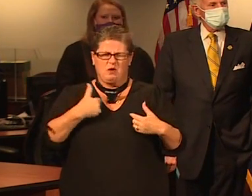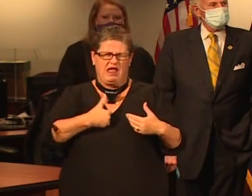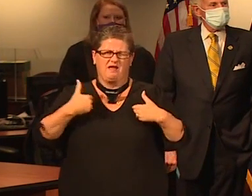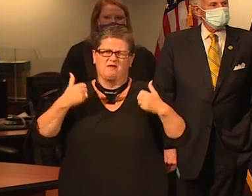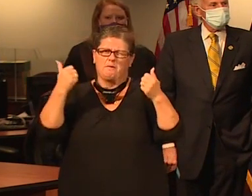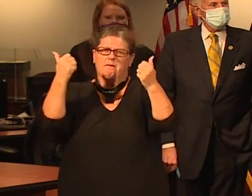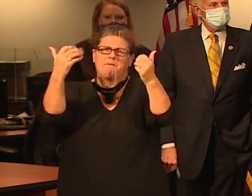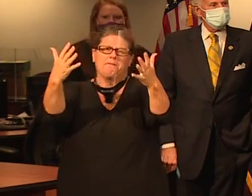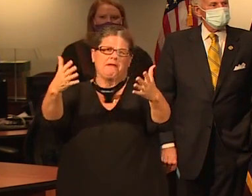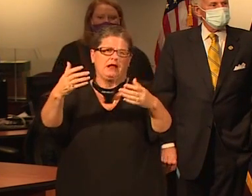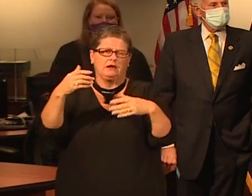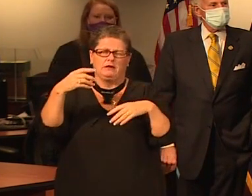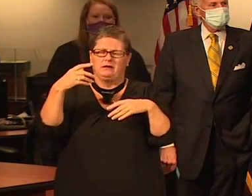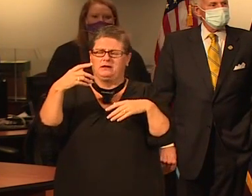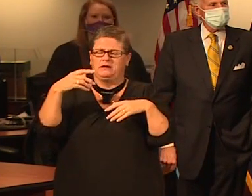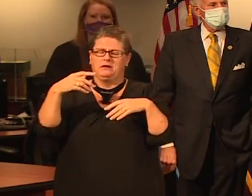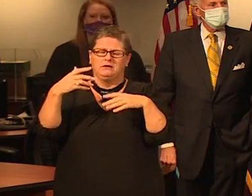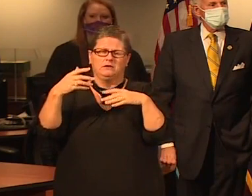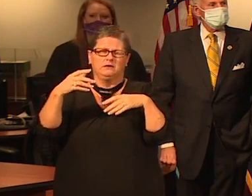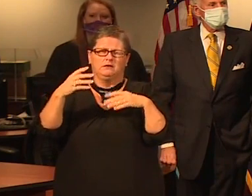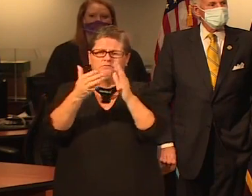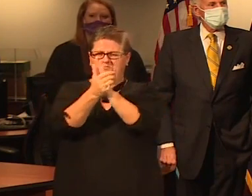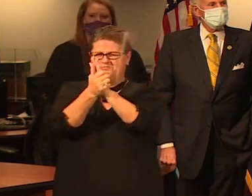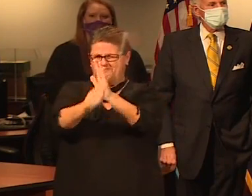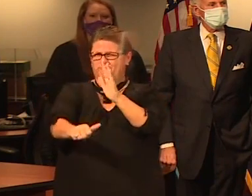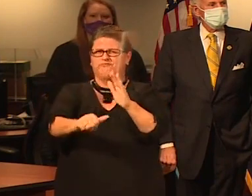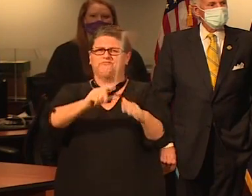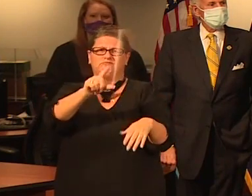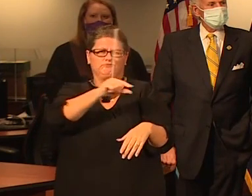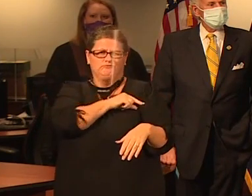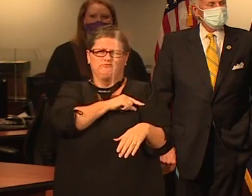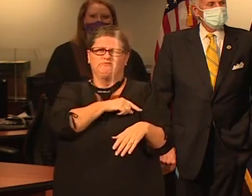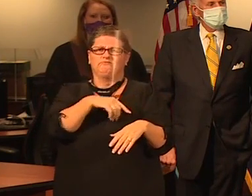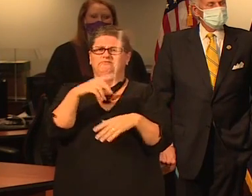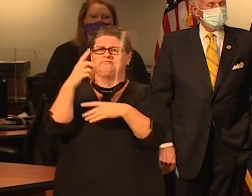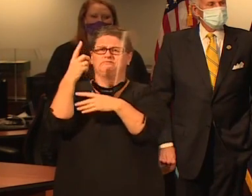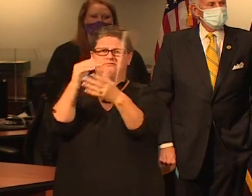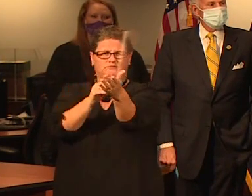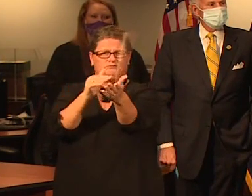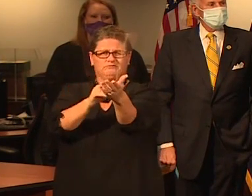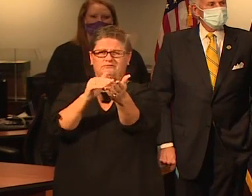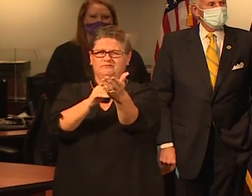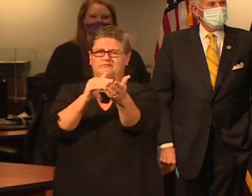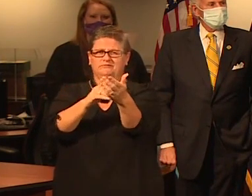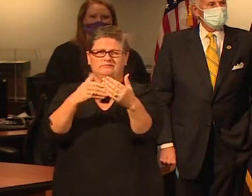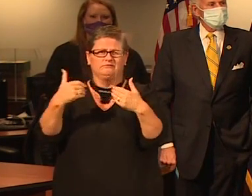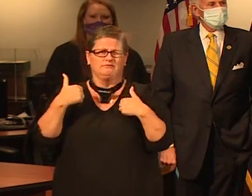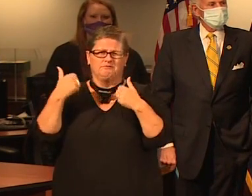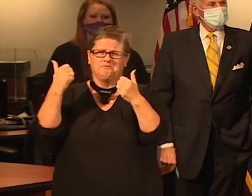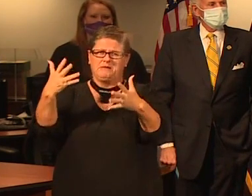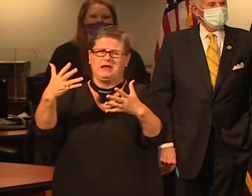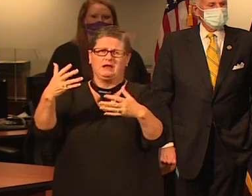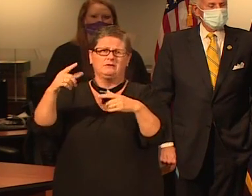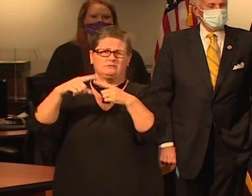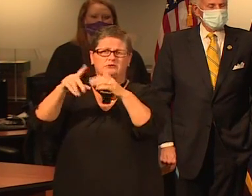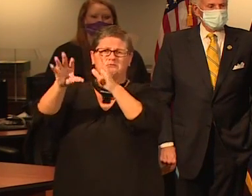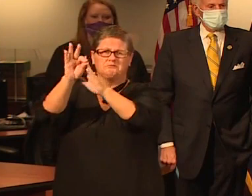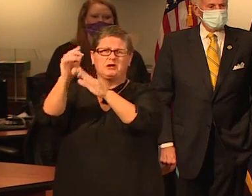WELL, IT WILL NOT AFFECT AGENCIES RESPONSE. WE HAVE MANY QUALIFIED FITNESS STILL WORKING AT THE AGENCY.